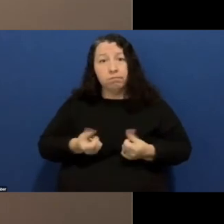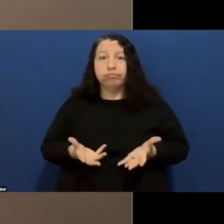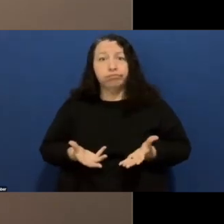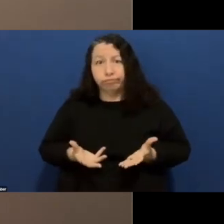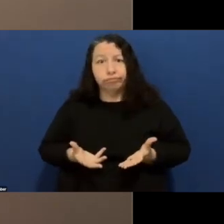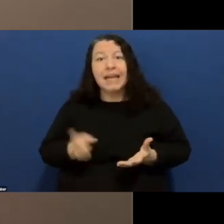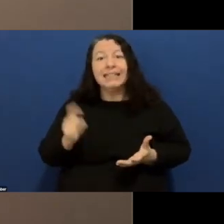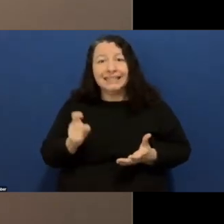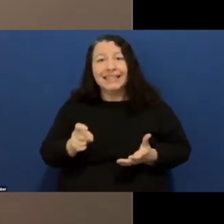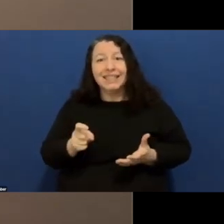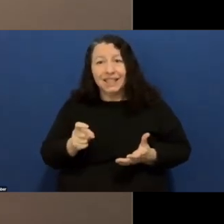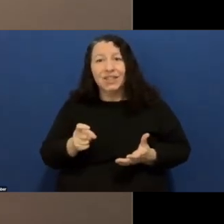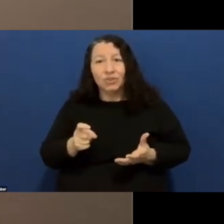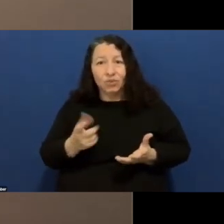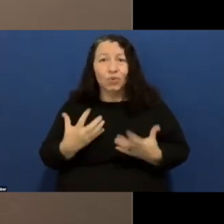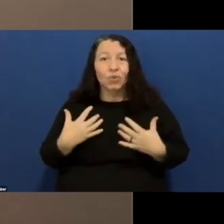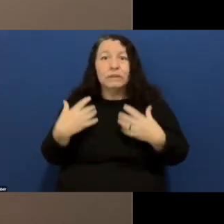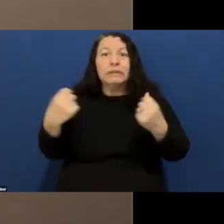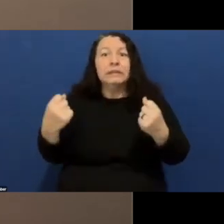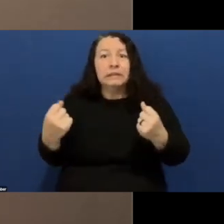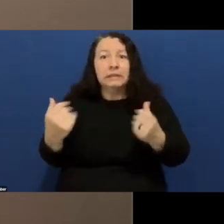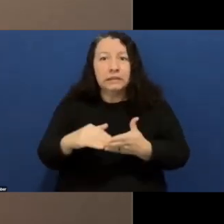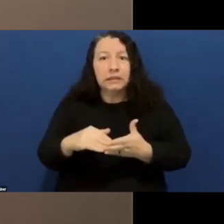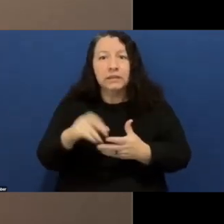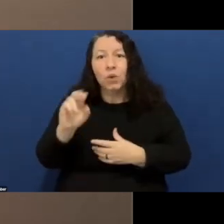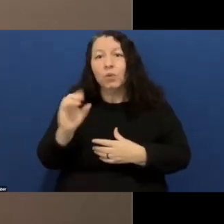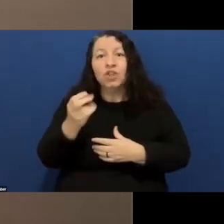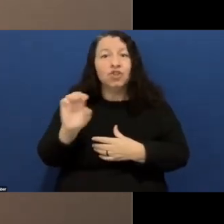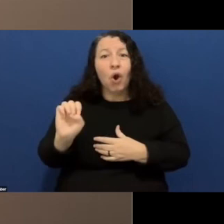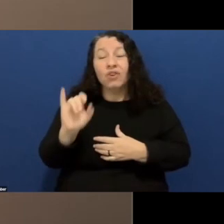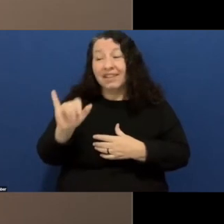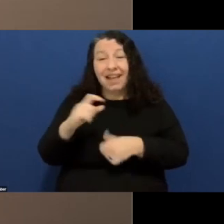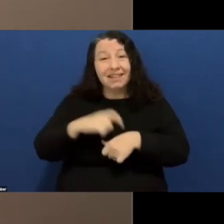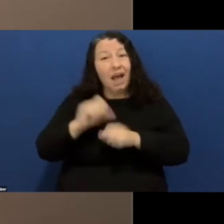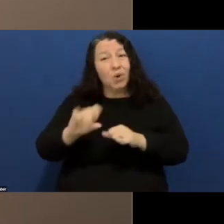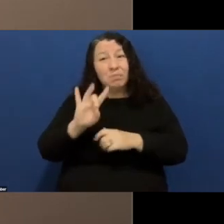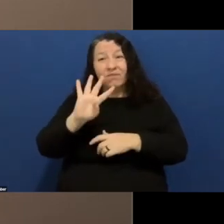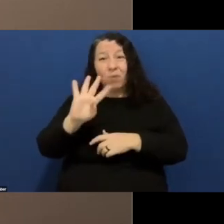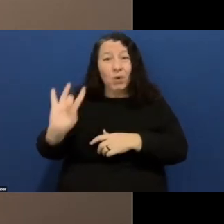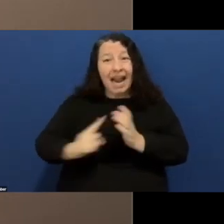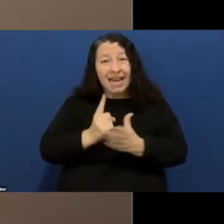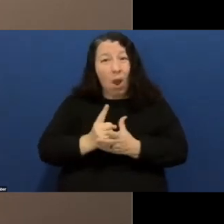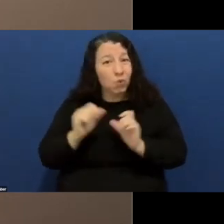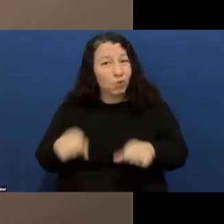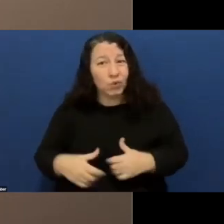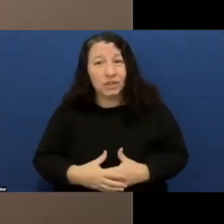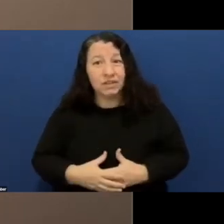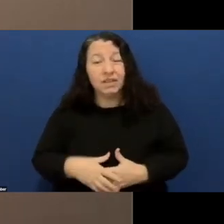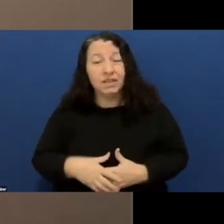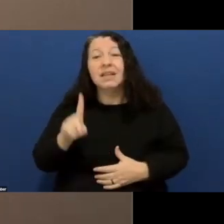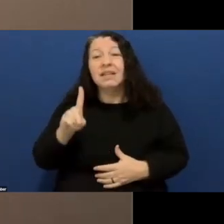empty and it needs to be recharged, and that can take 48 hours.